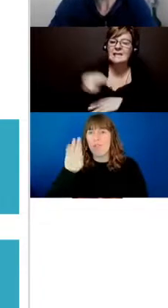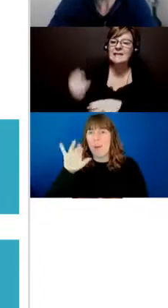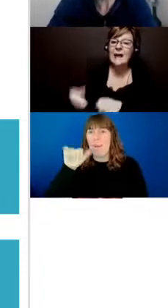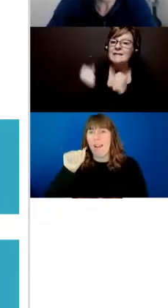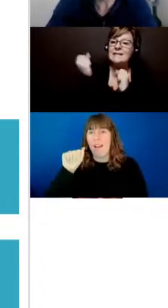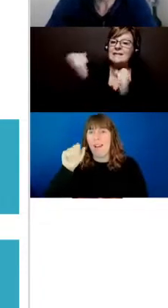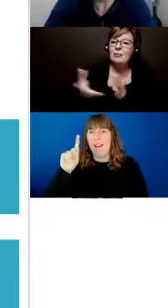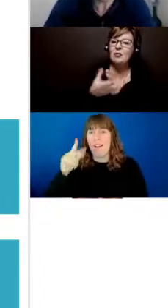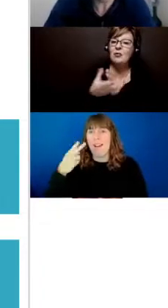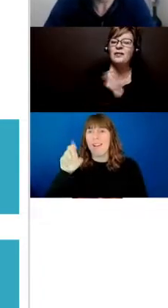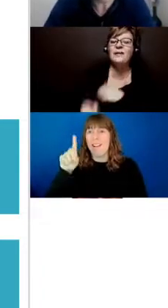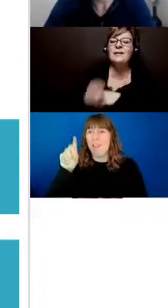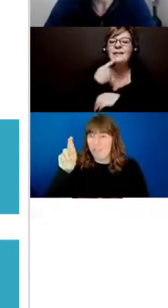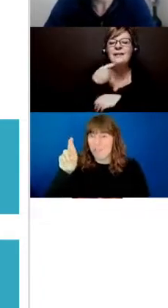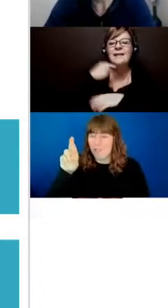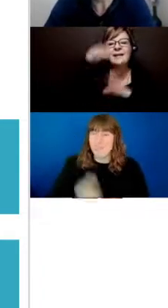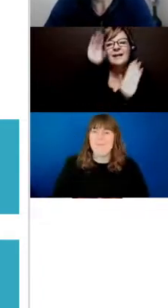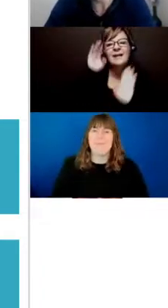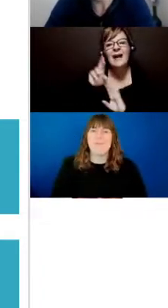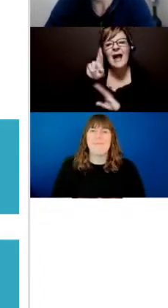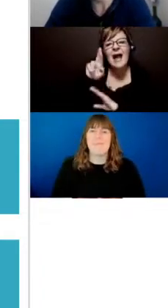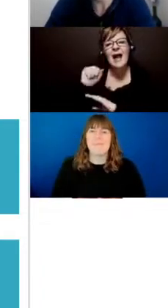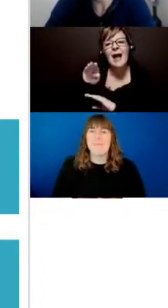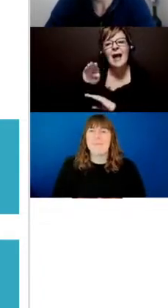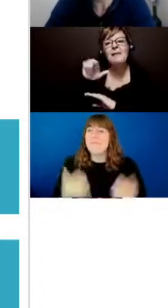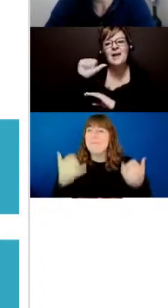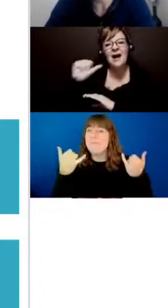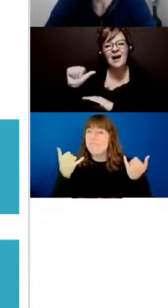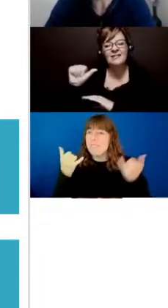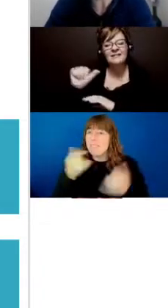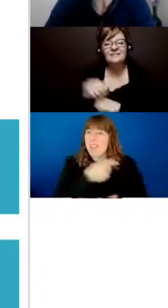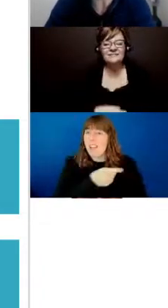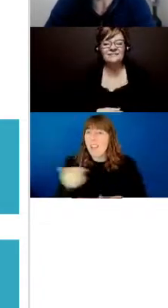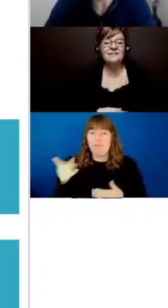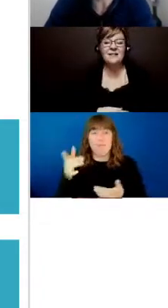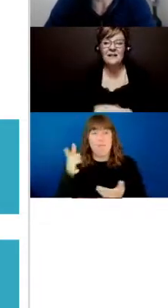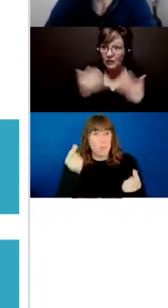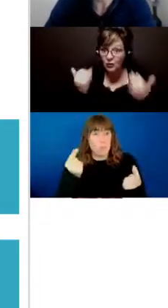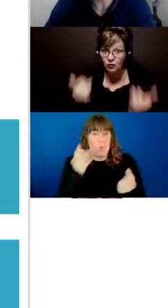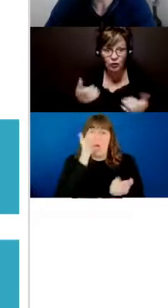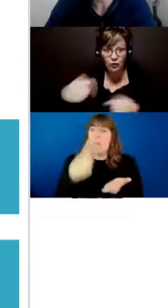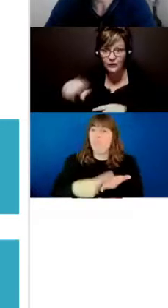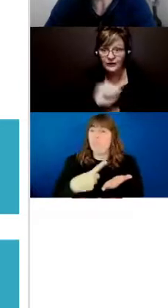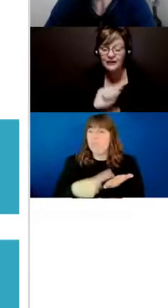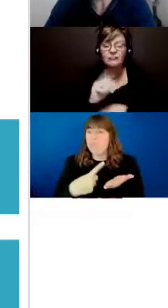be joining us for an informal dialogue to talk about and plan the steps we can